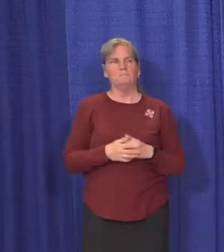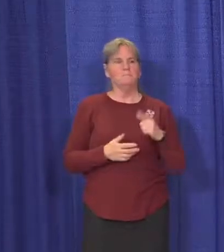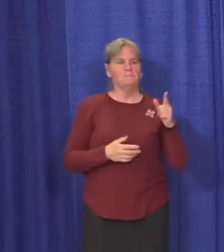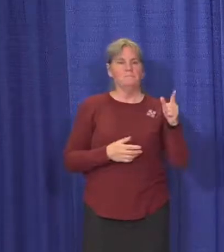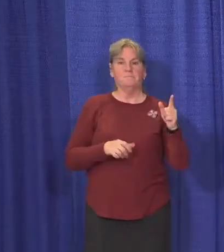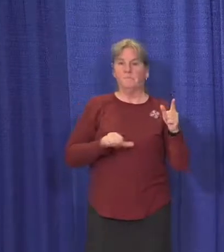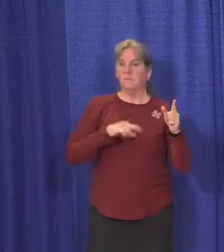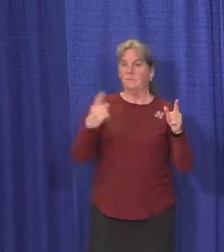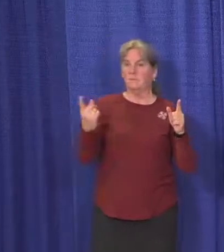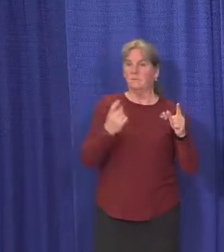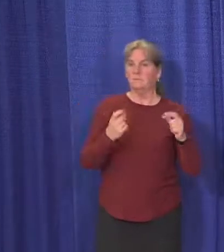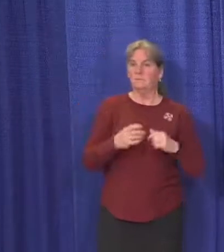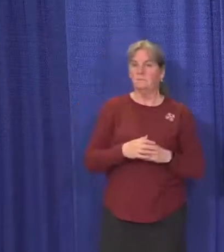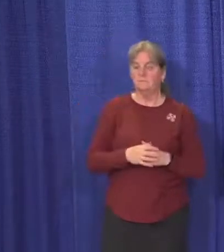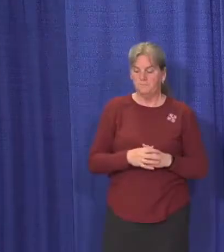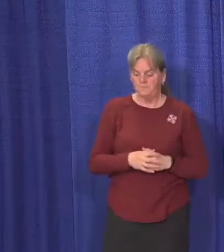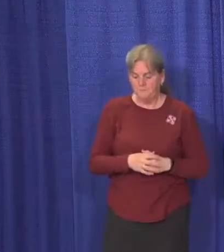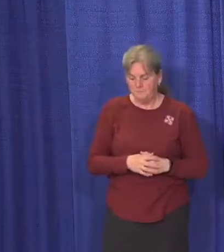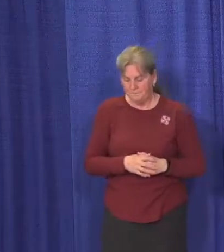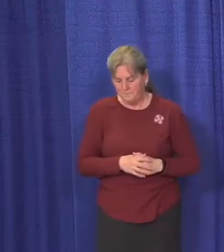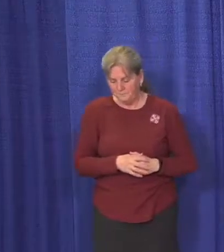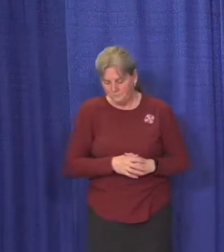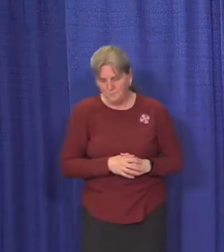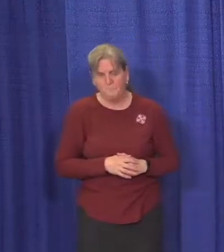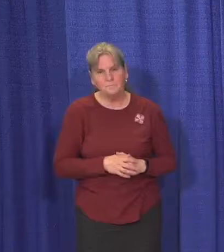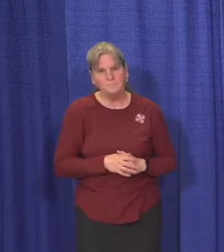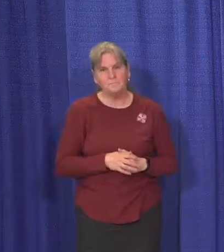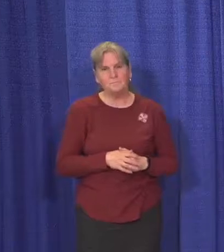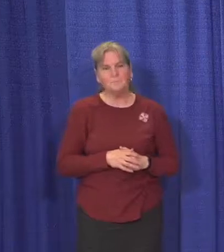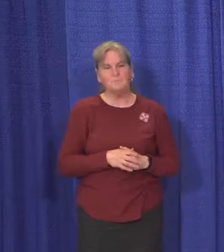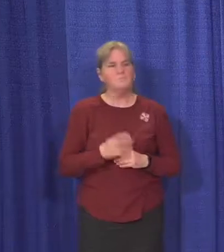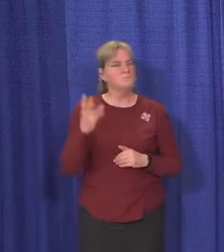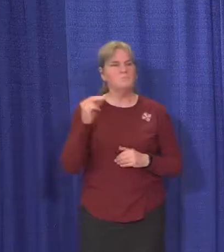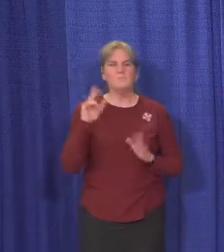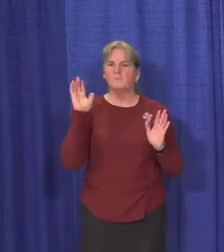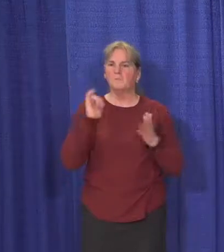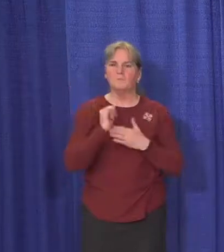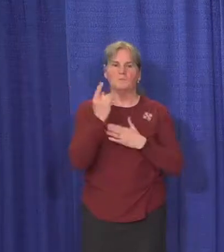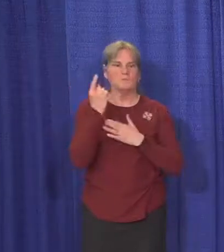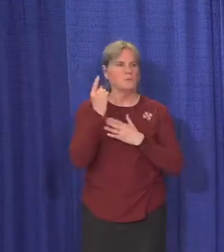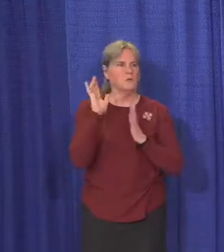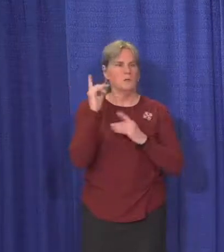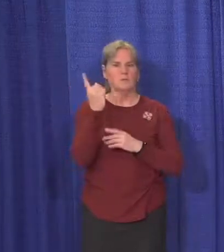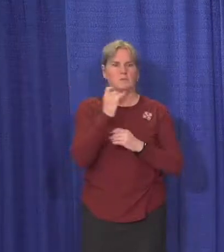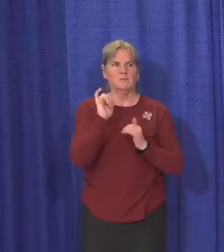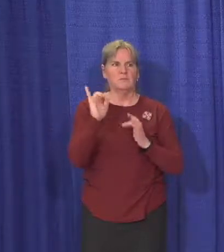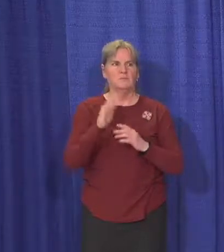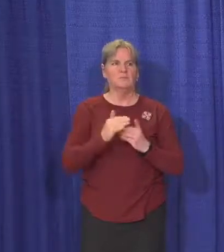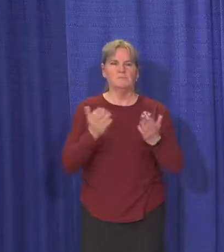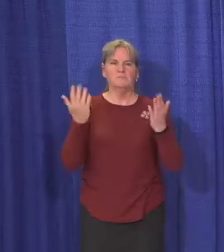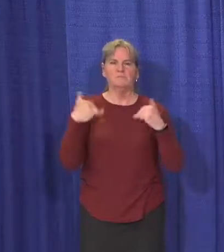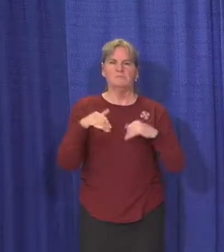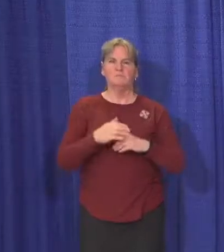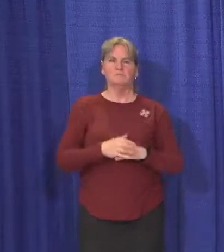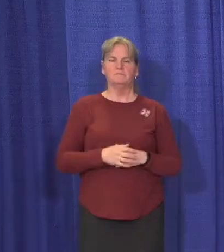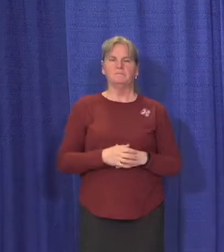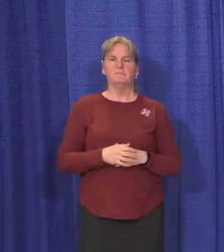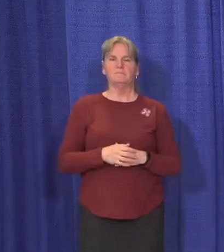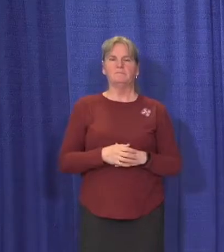dates.